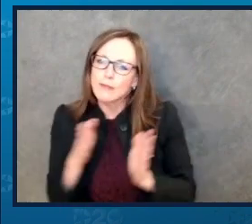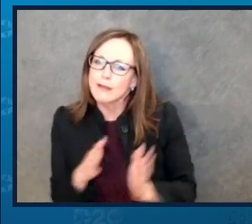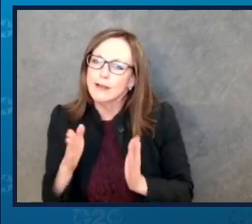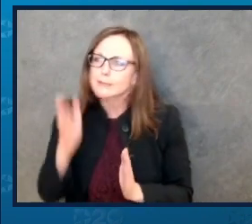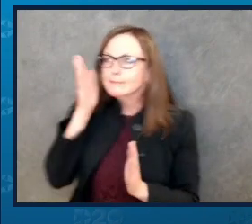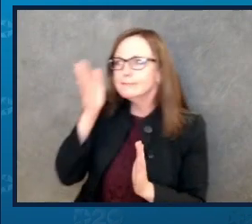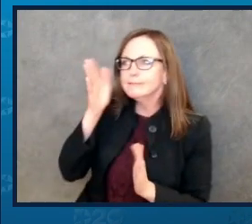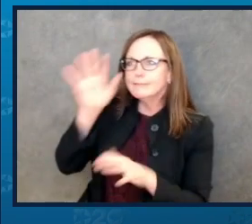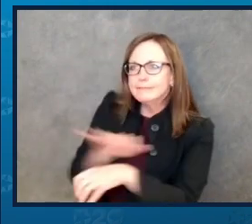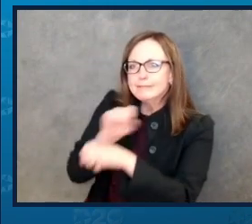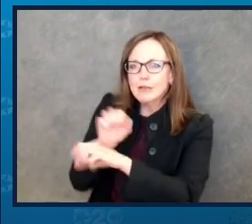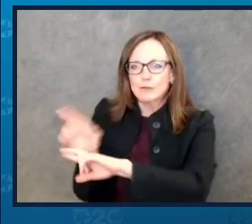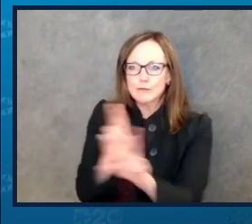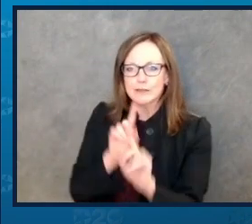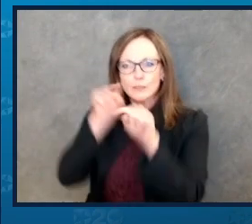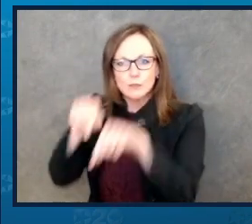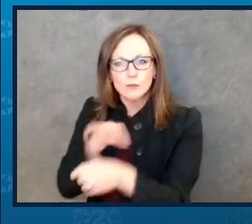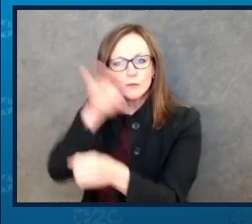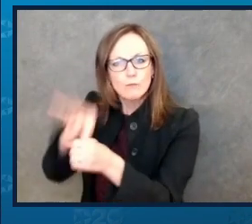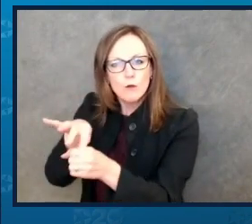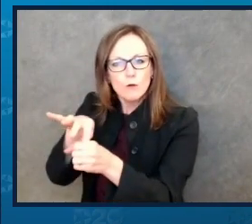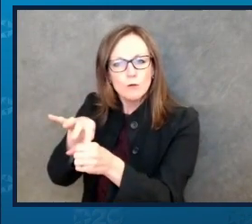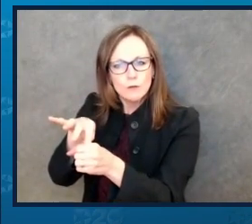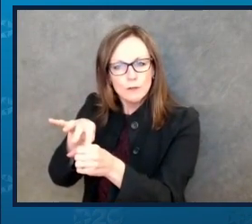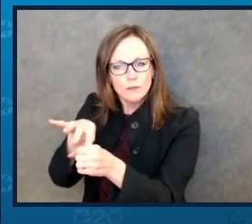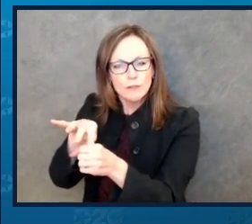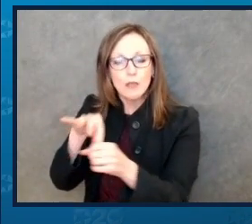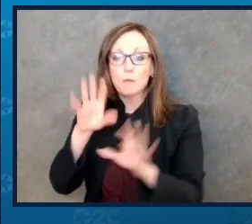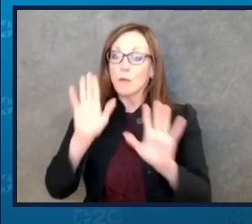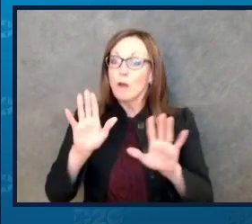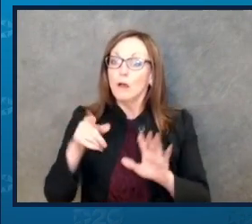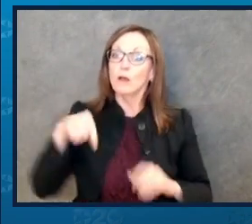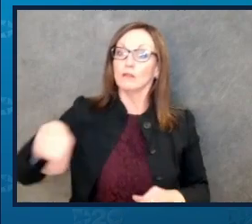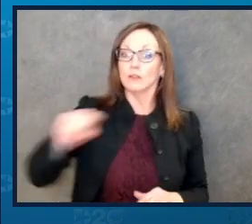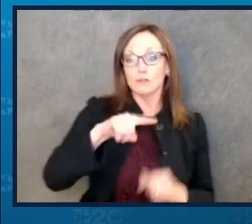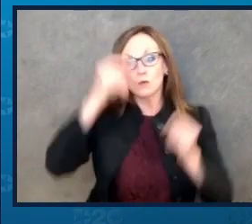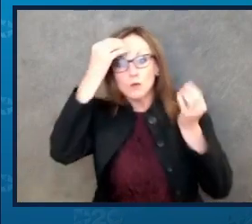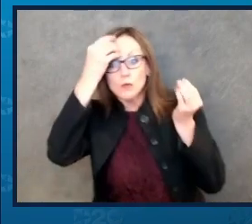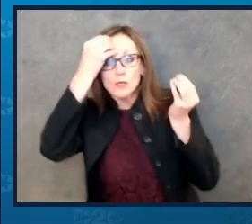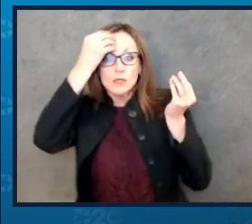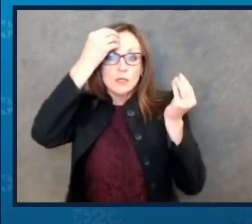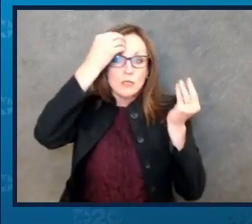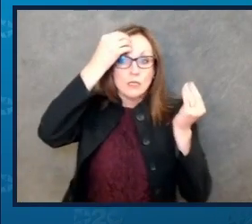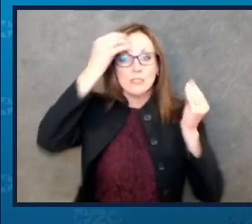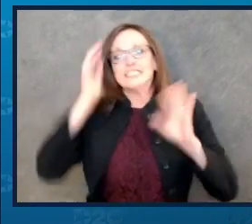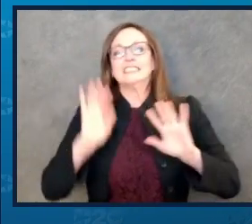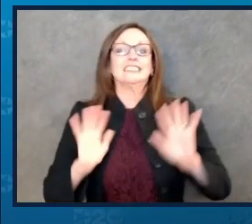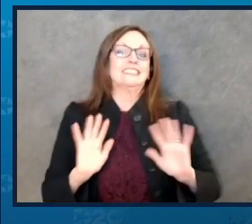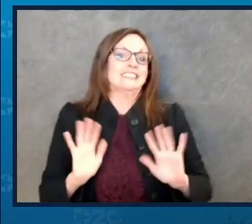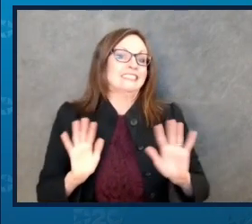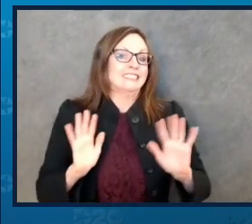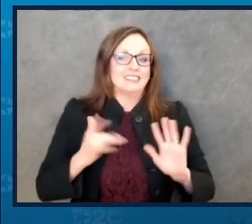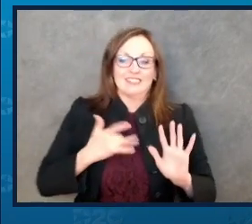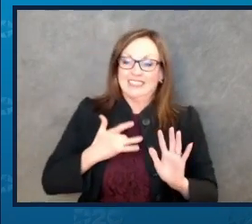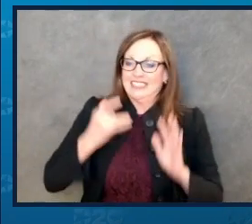YOU HEARD ABOUT OBSTACLES AND MISINFORMATION AND FOLKS MAKING